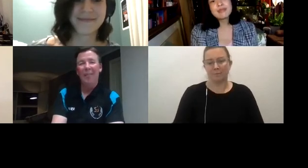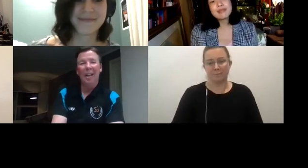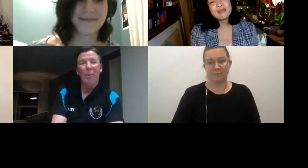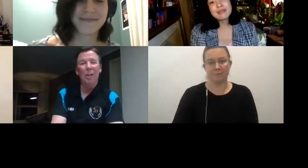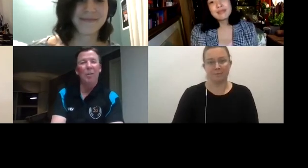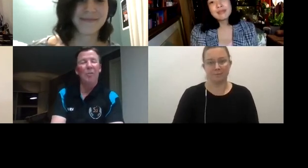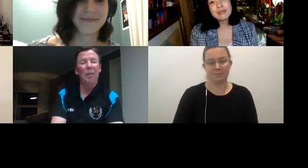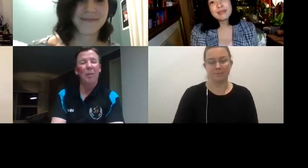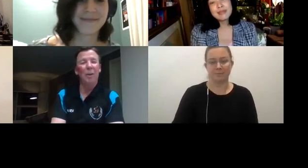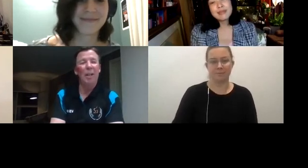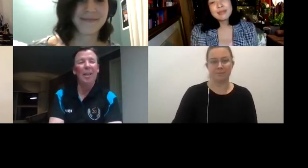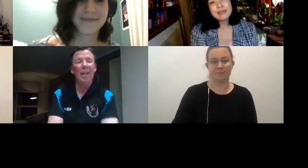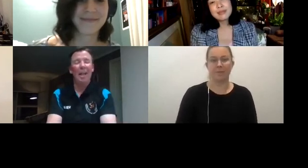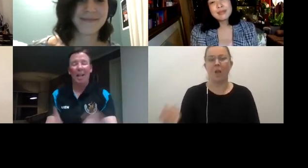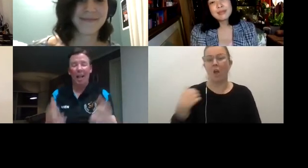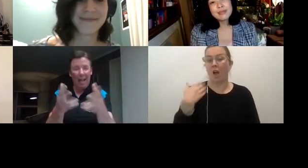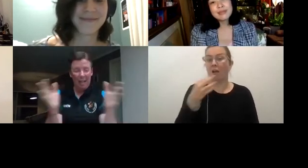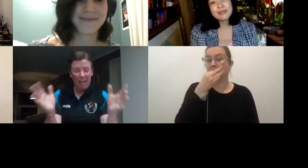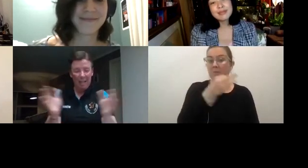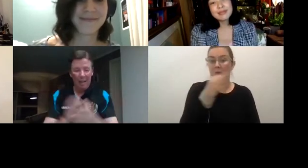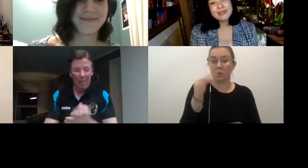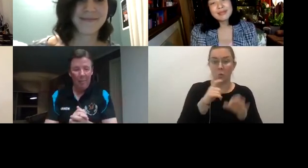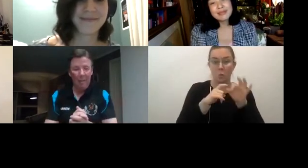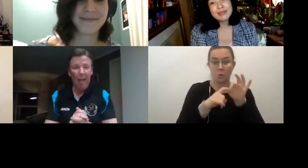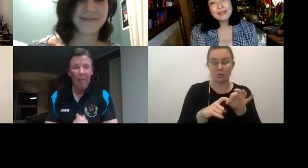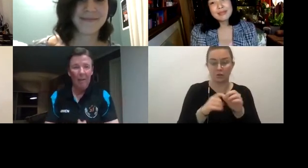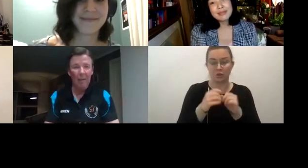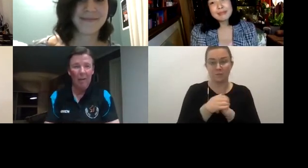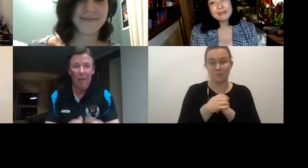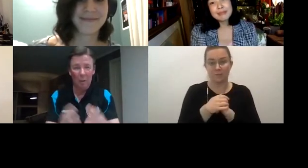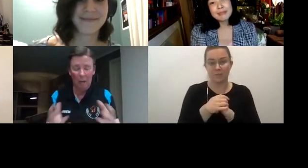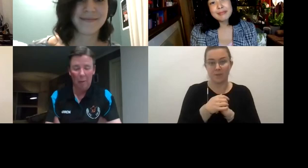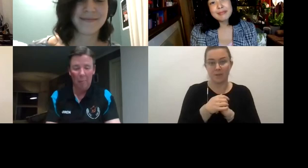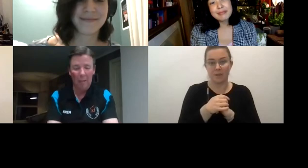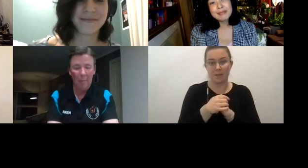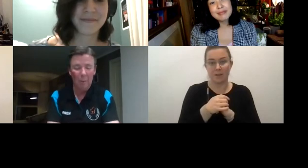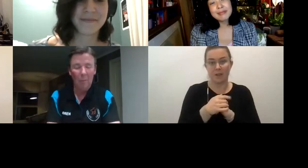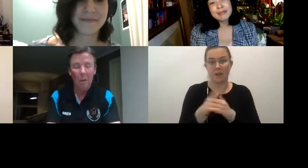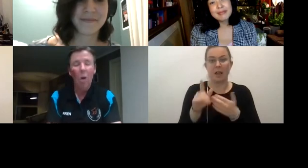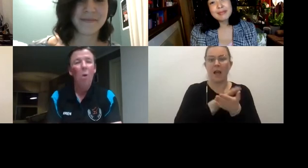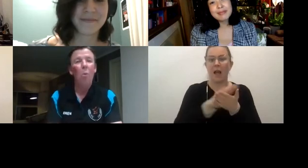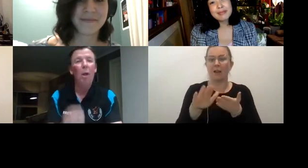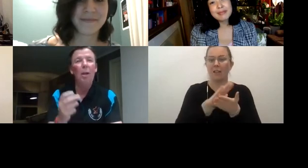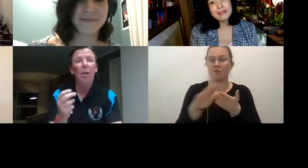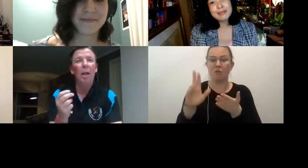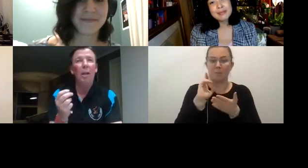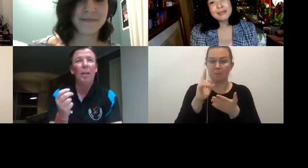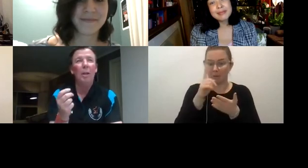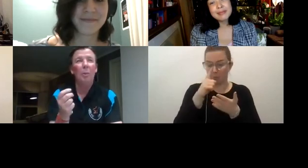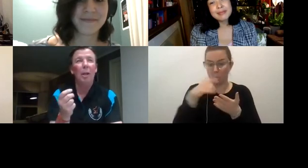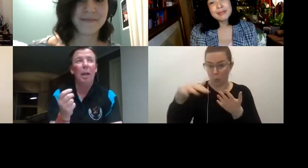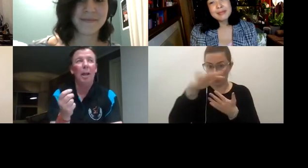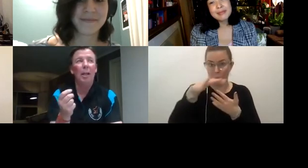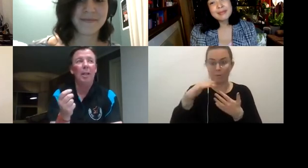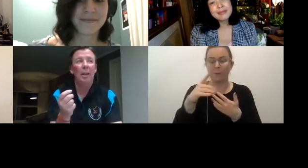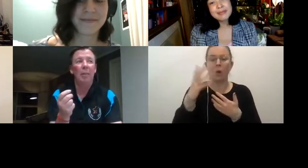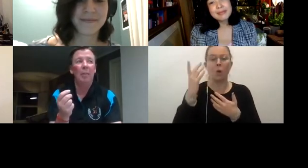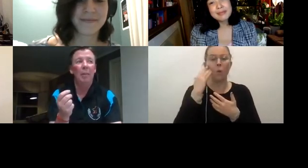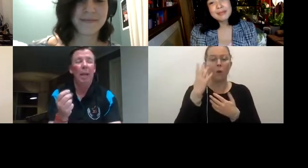I have my question for everybody, hard of hearing people. When someone is, um, in a